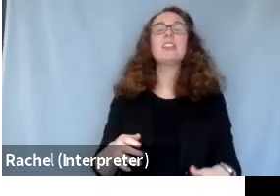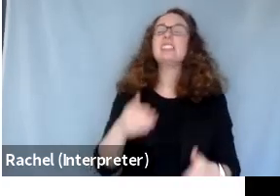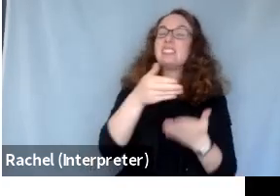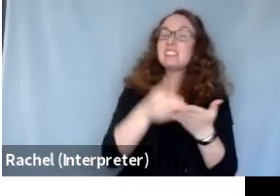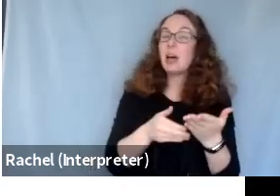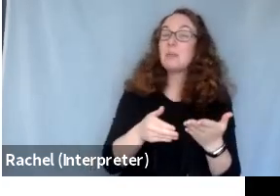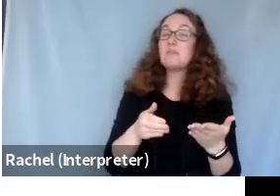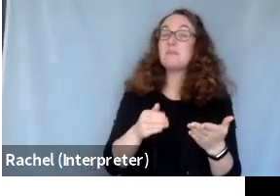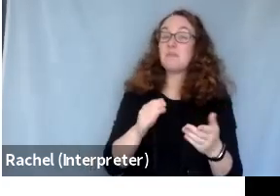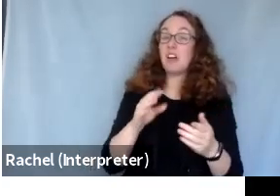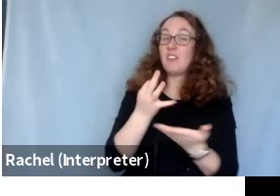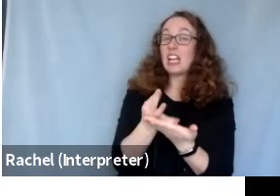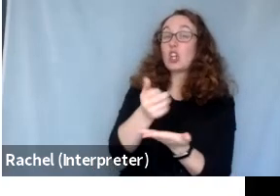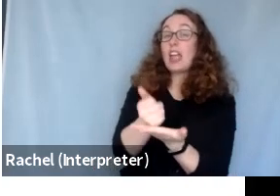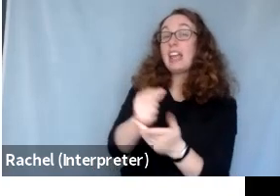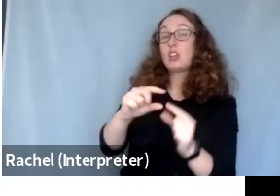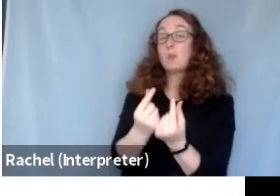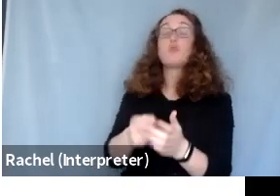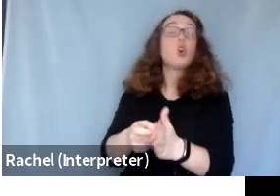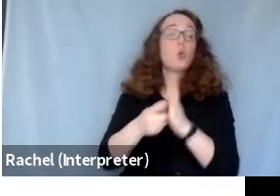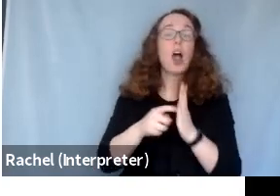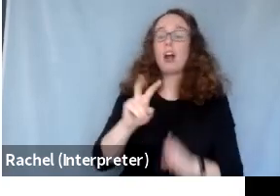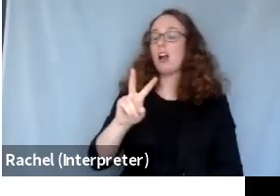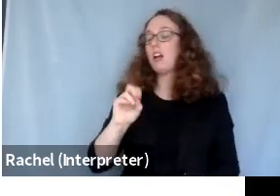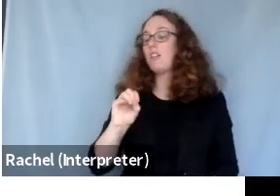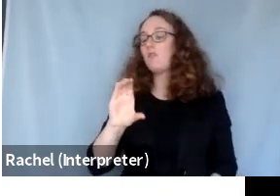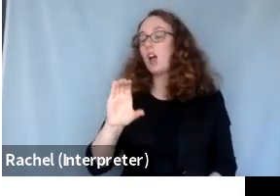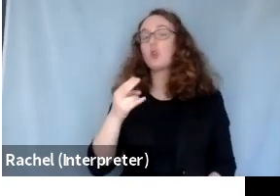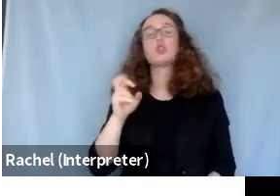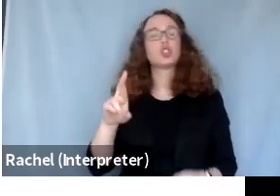really no way to put that online but we're making the experience almost